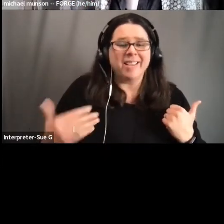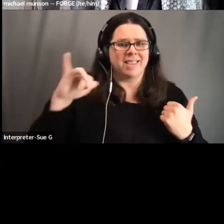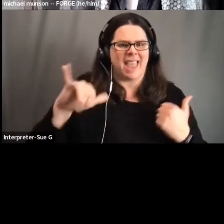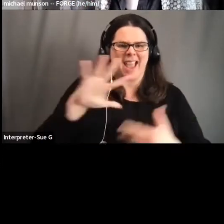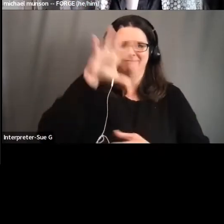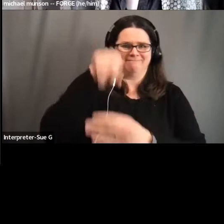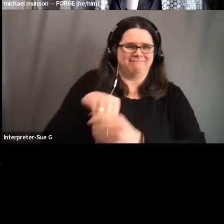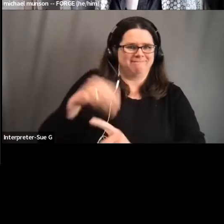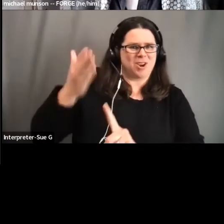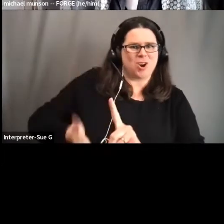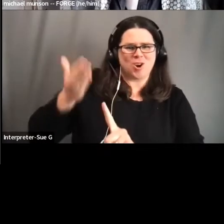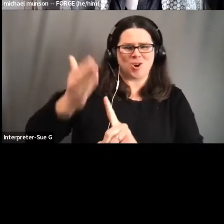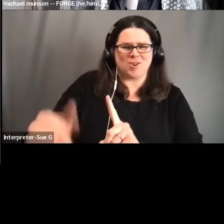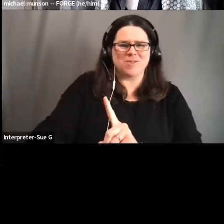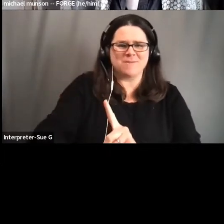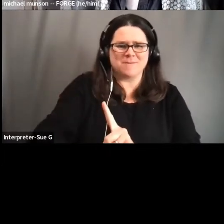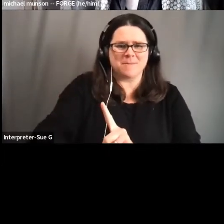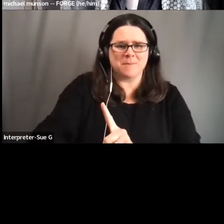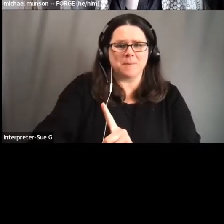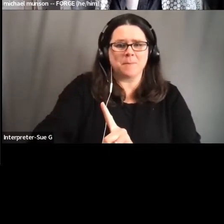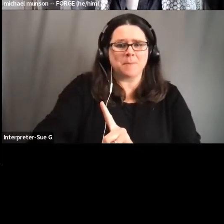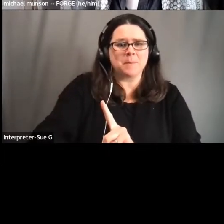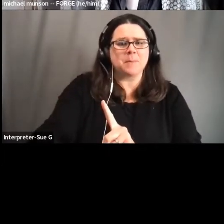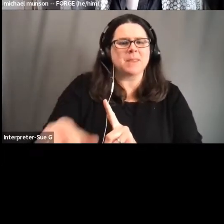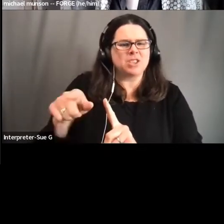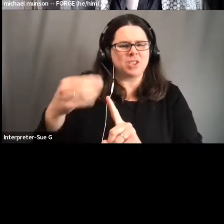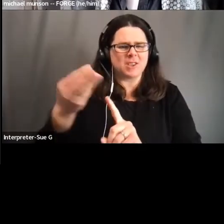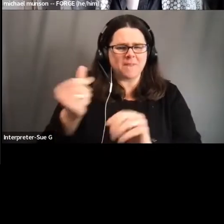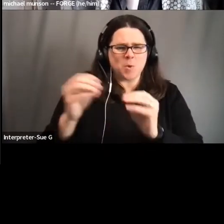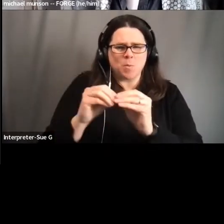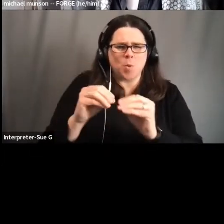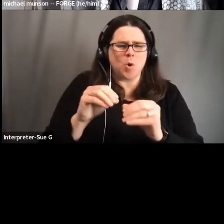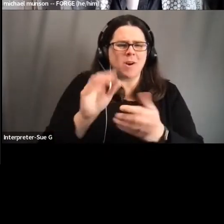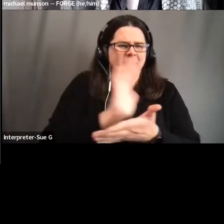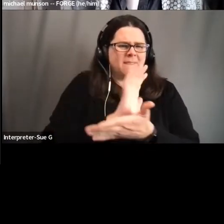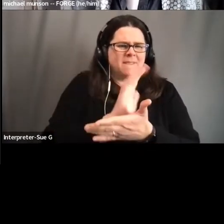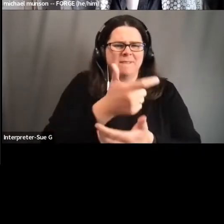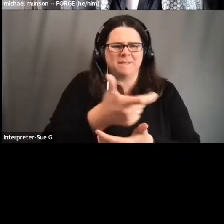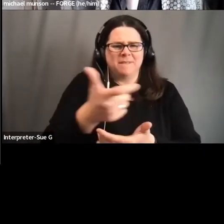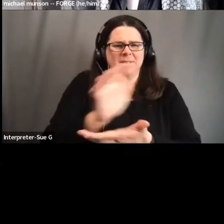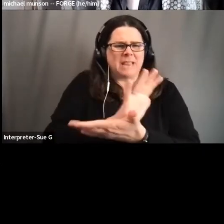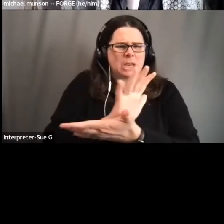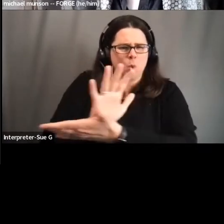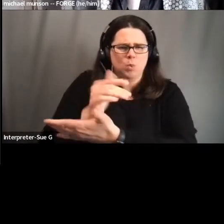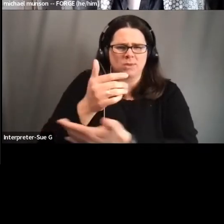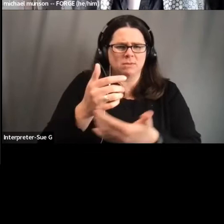So I think she's got a few more videos around and I welcome you to go find her